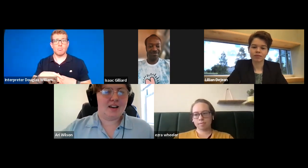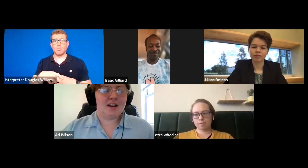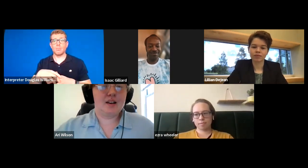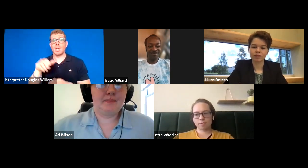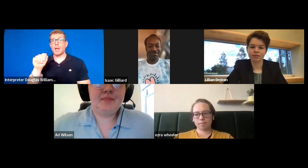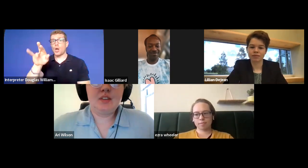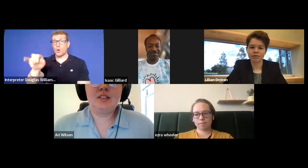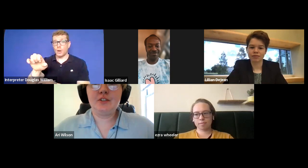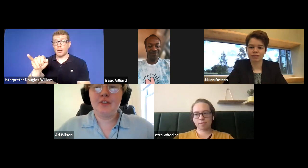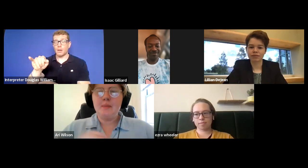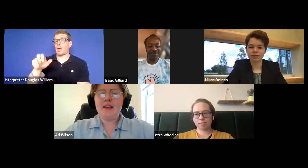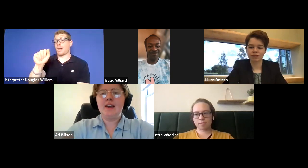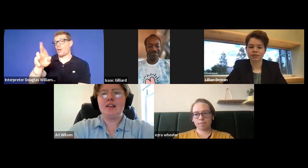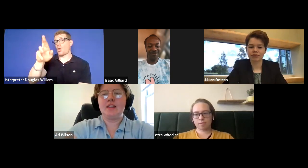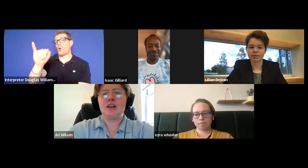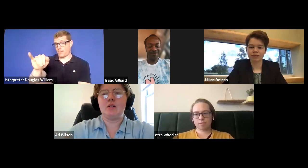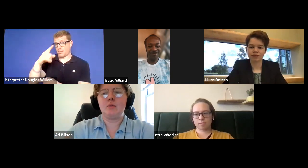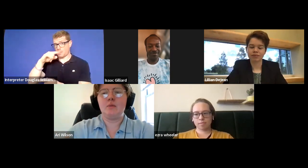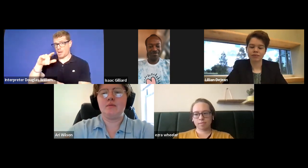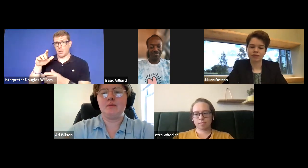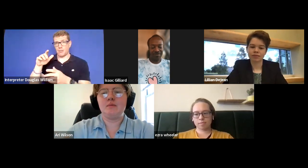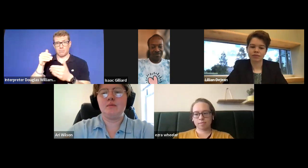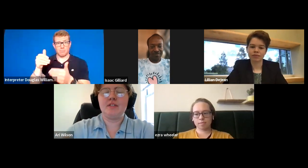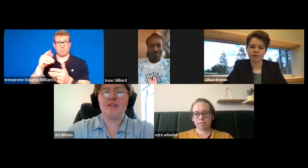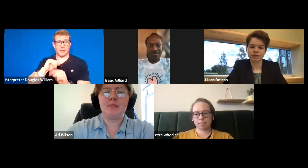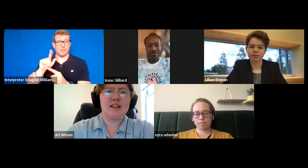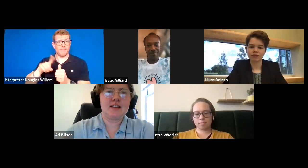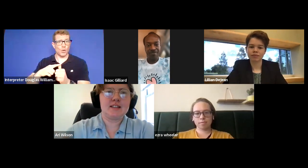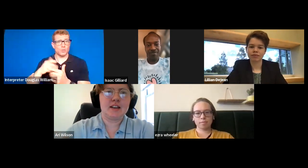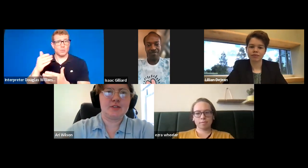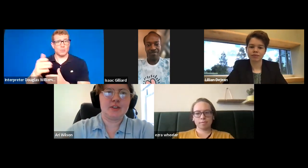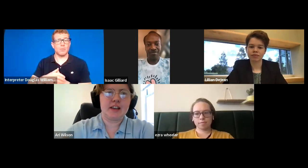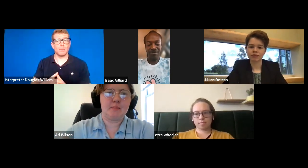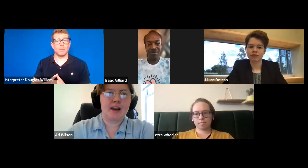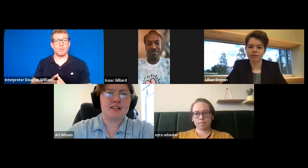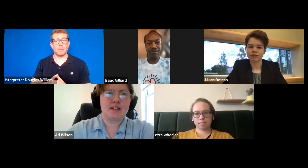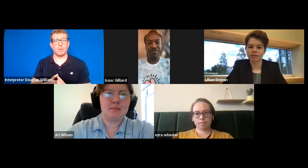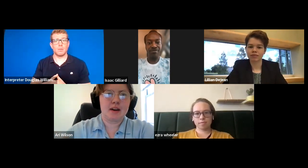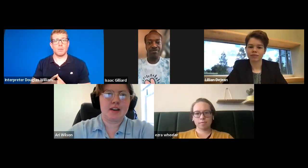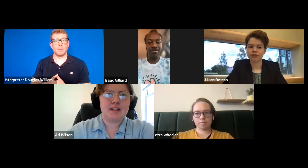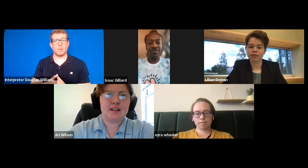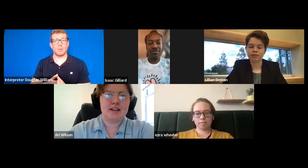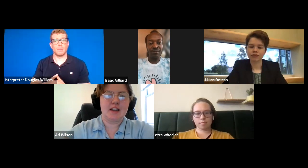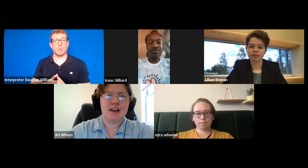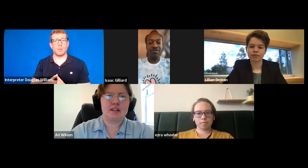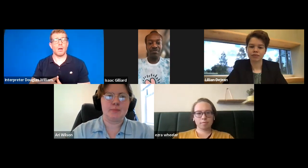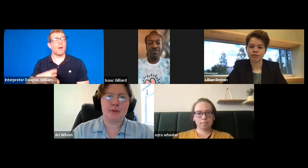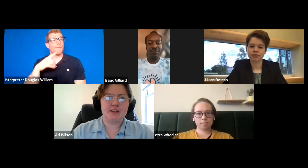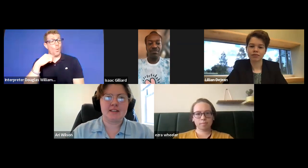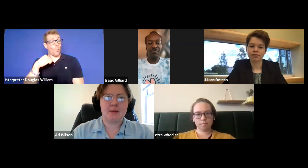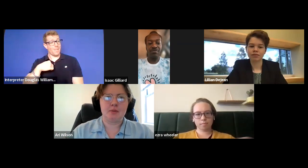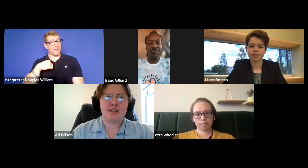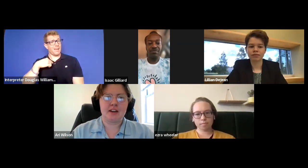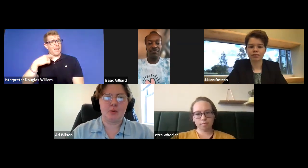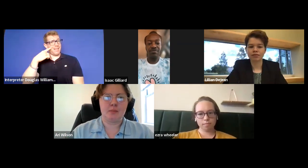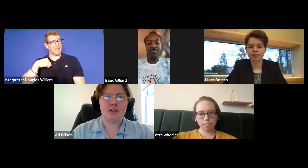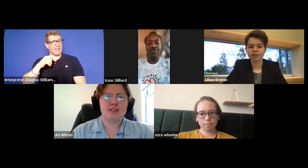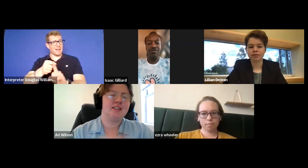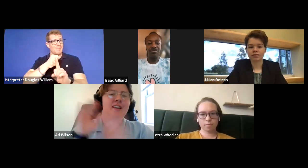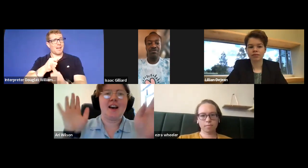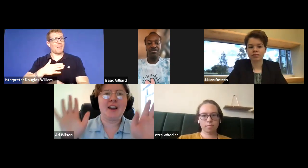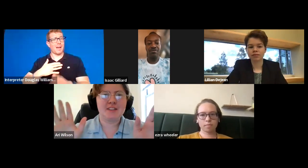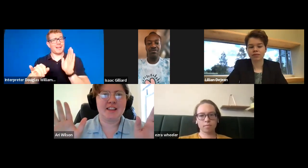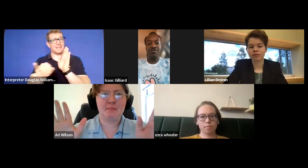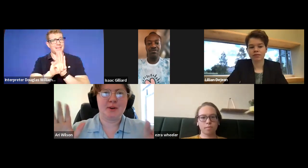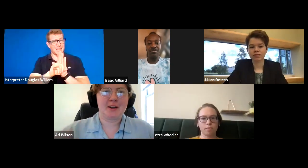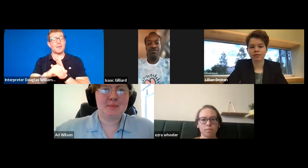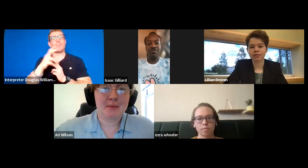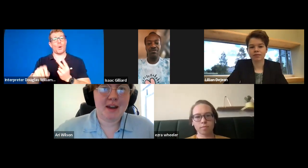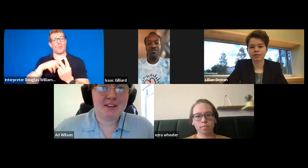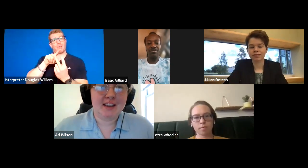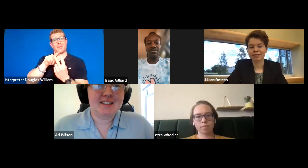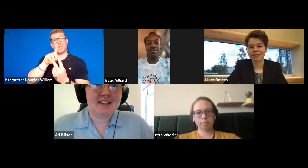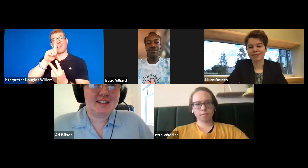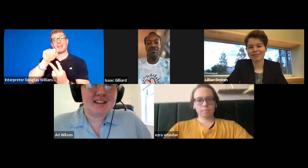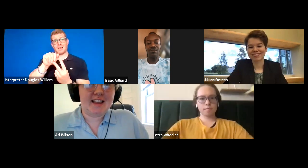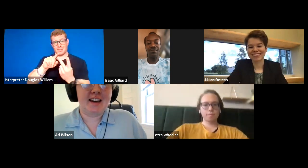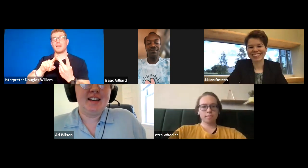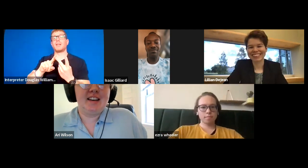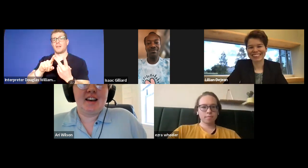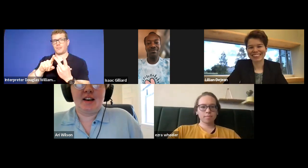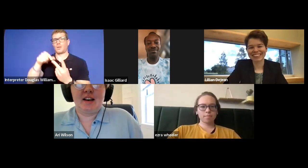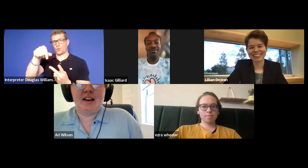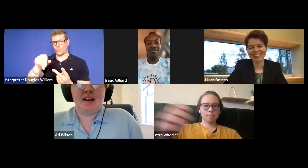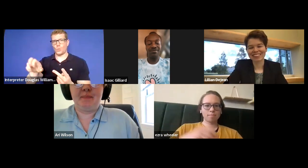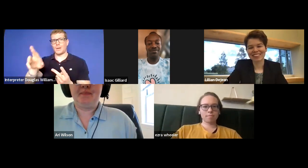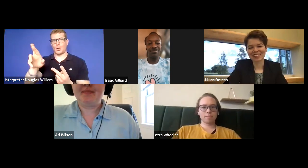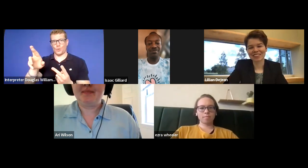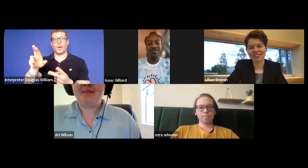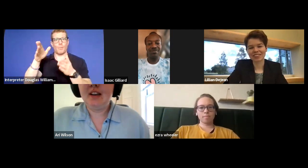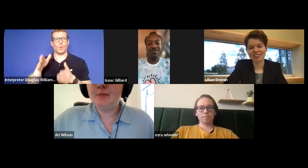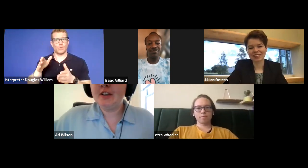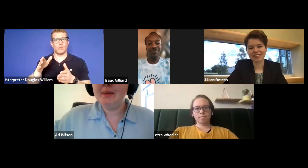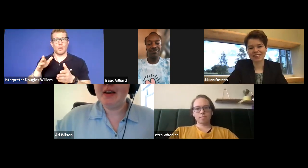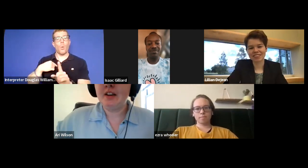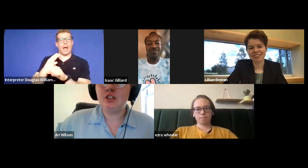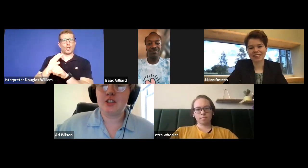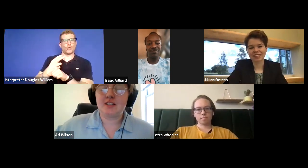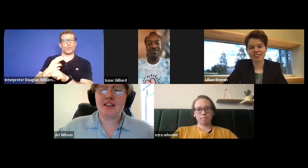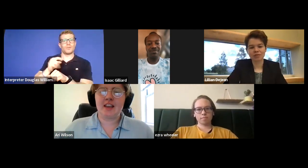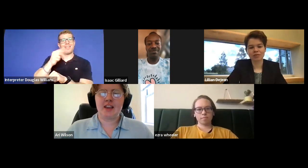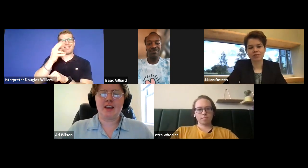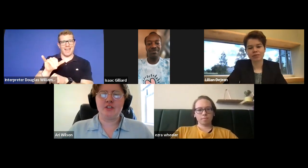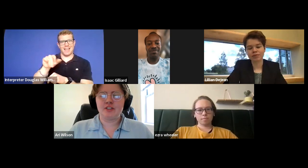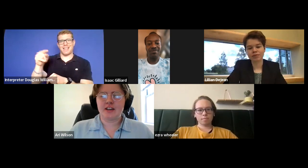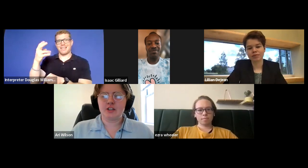So for me, I think impacted my identity as both a disabled and a queer person I used to then pronounce. By the way, I realized it didn't say that has really been just the intersection